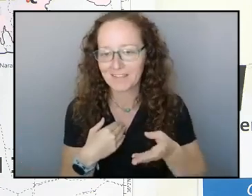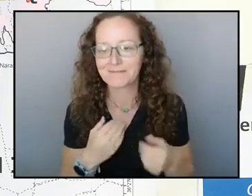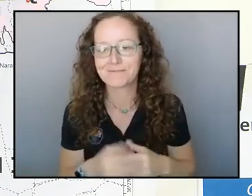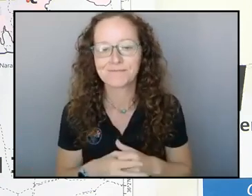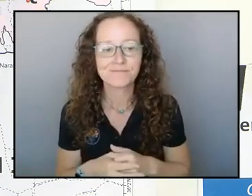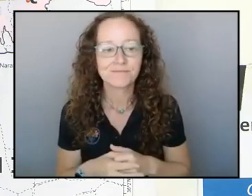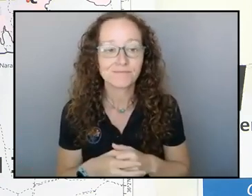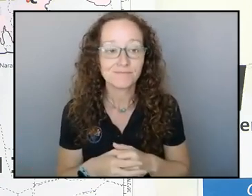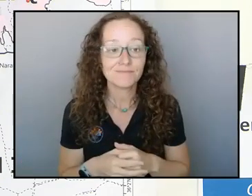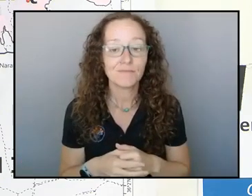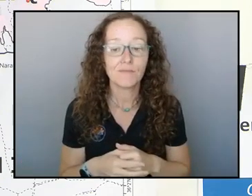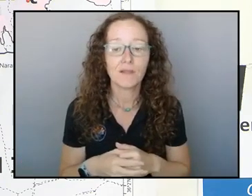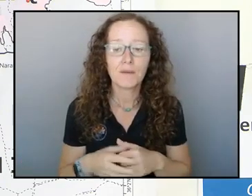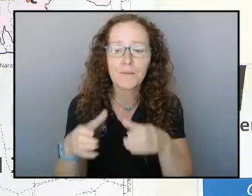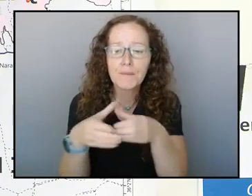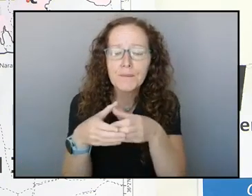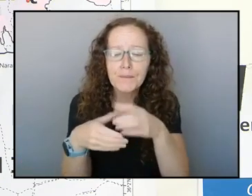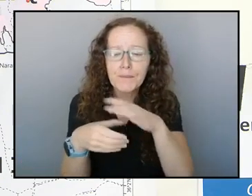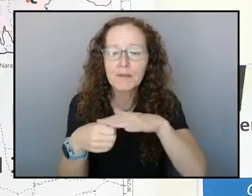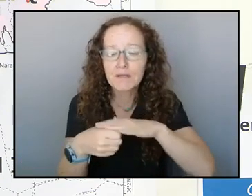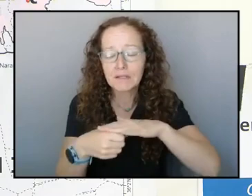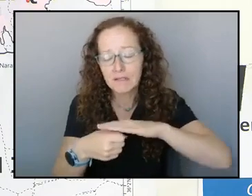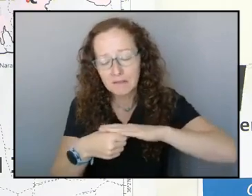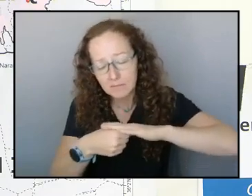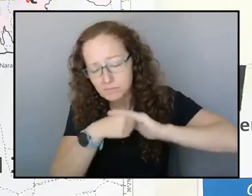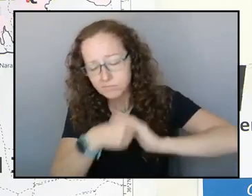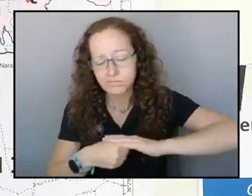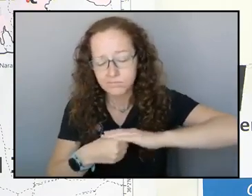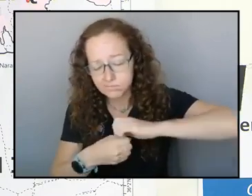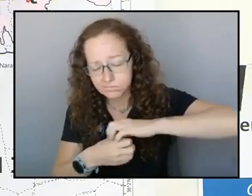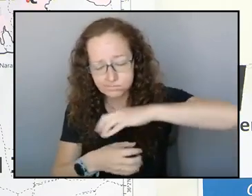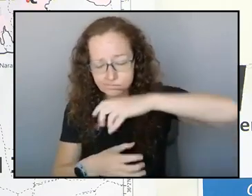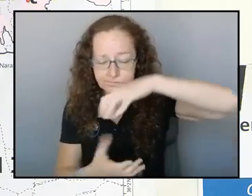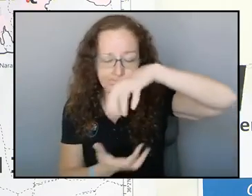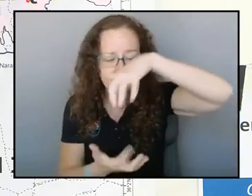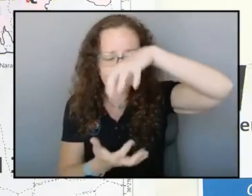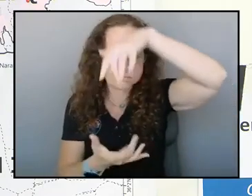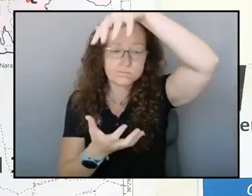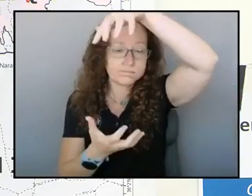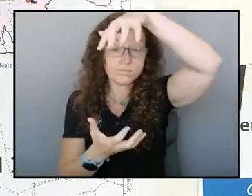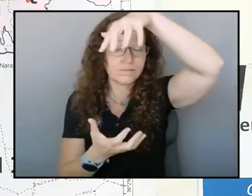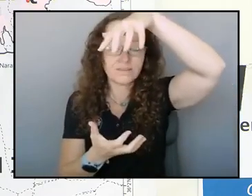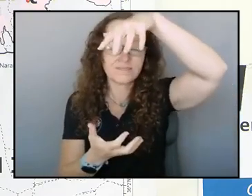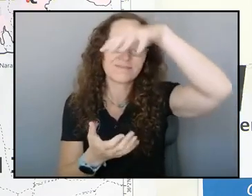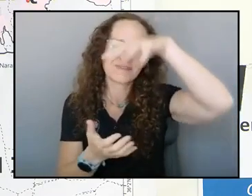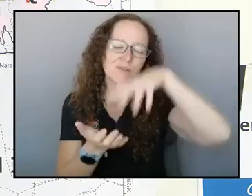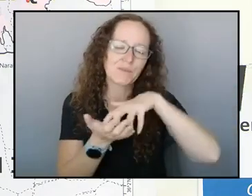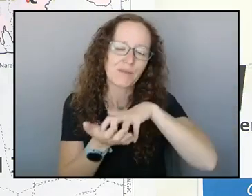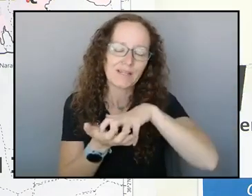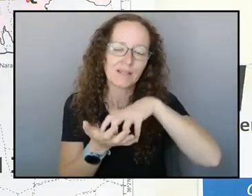pretty weak high pressure that's going to start to break down and that's when we're going to start to see this